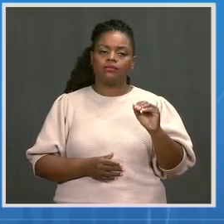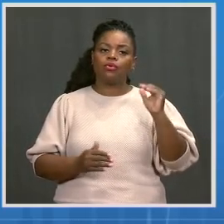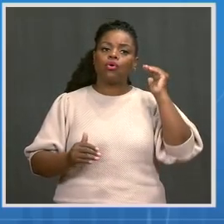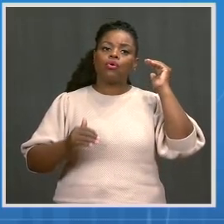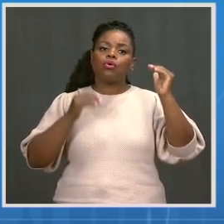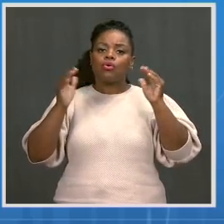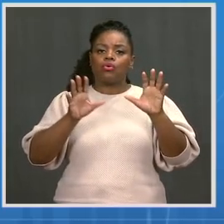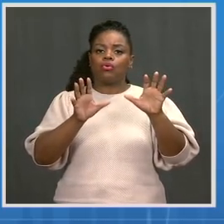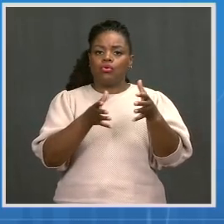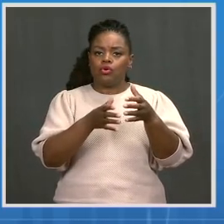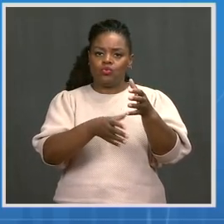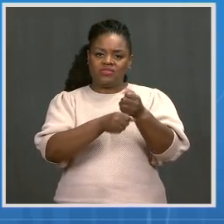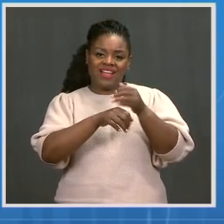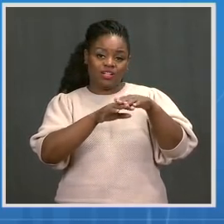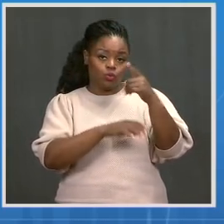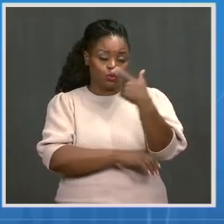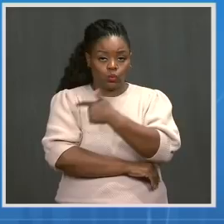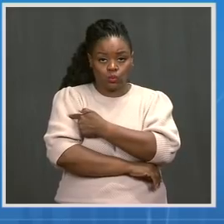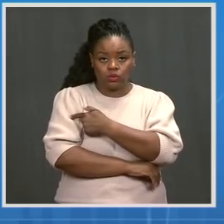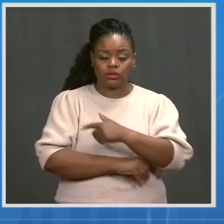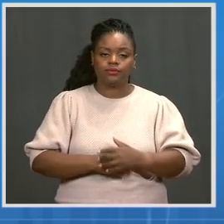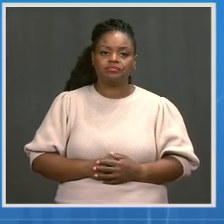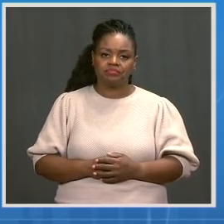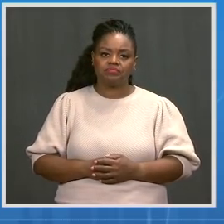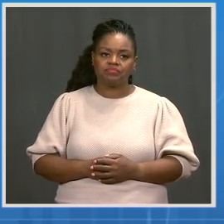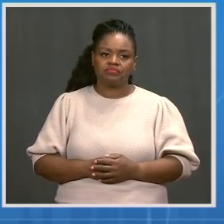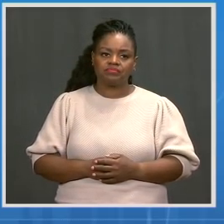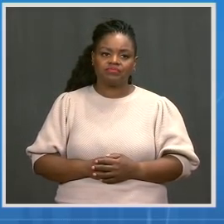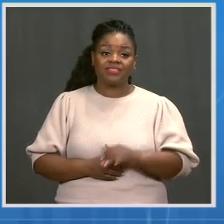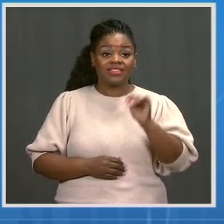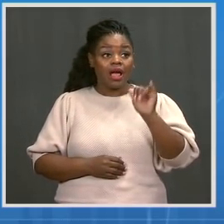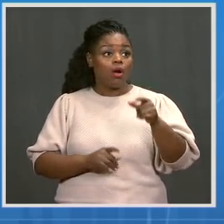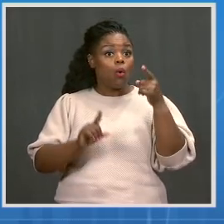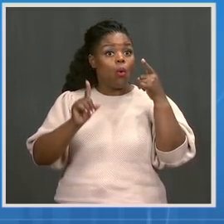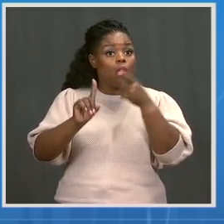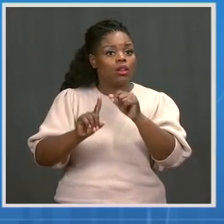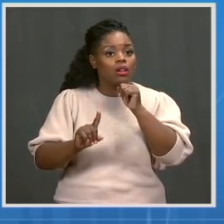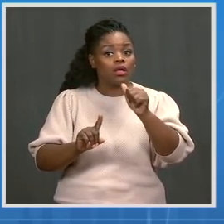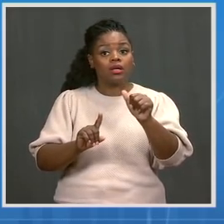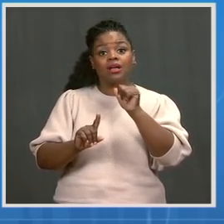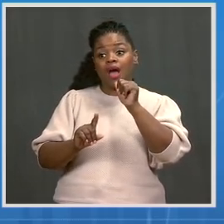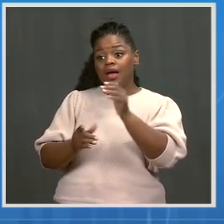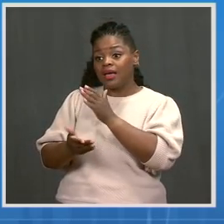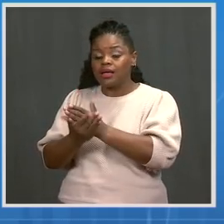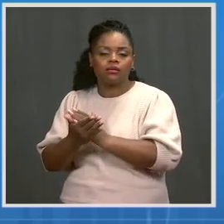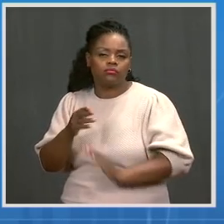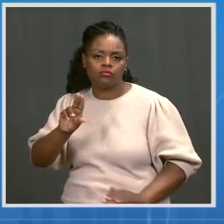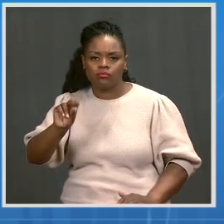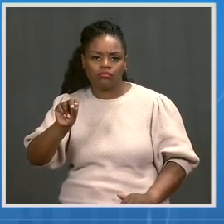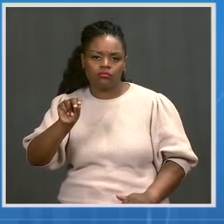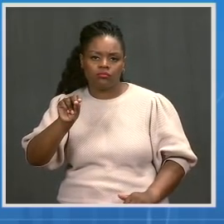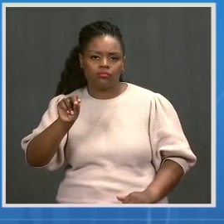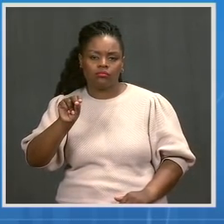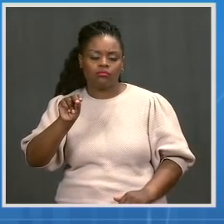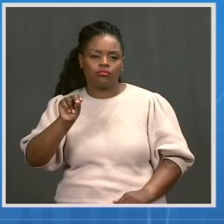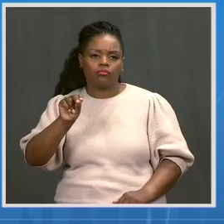but that is not the goal line, nor is it the endgame. The endgame is to go well beyond that, beyond July 4th,